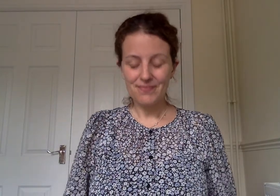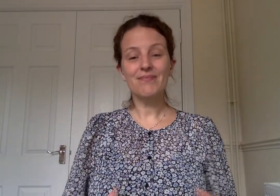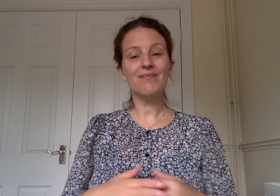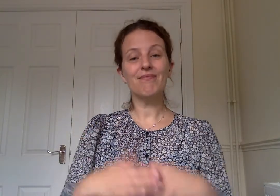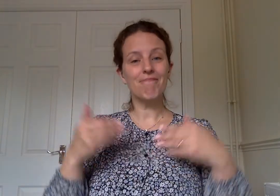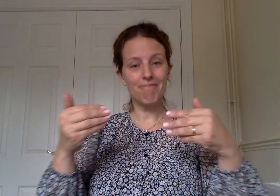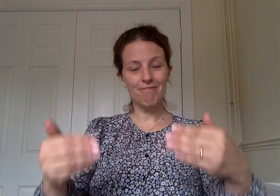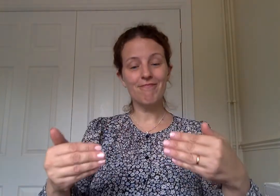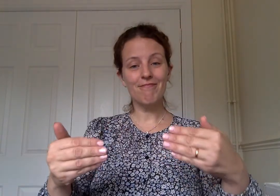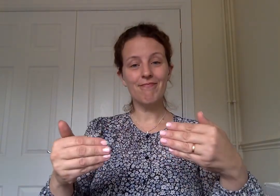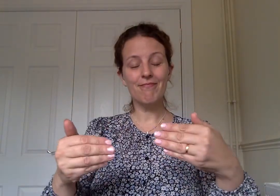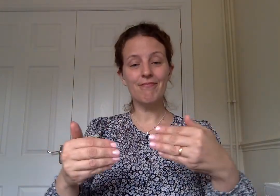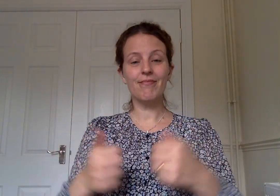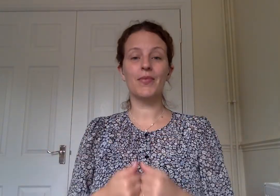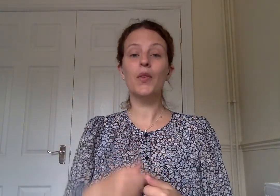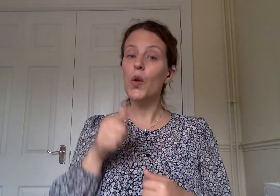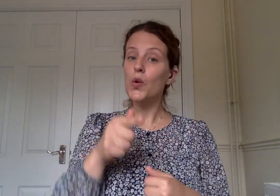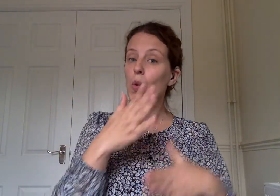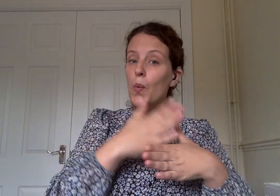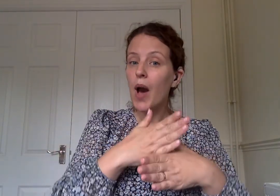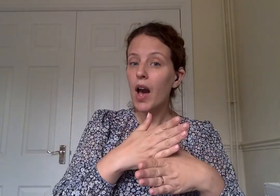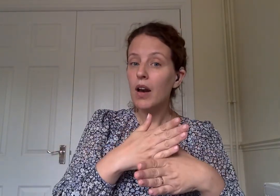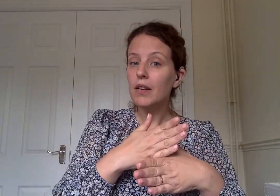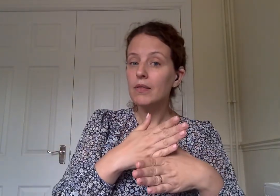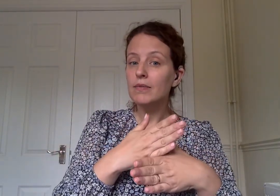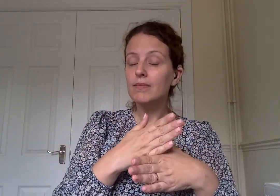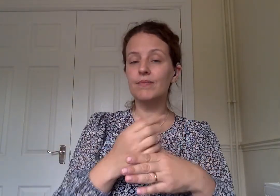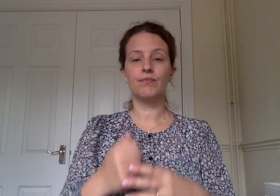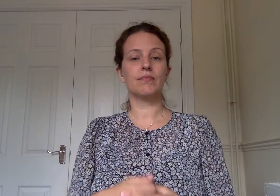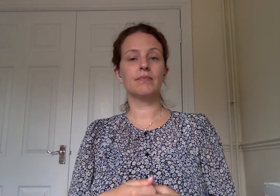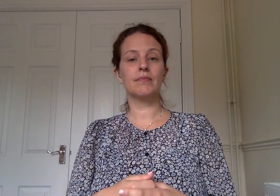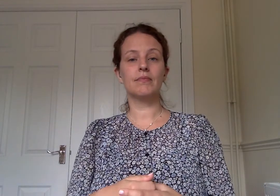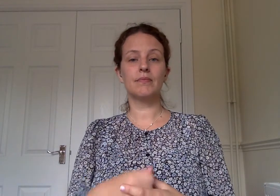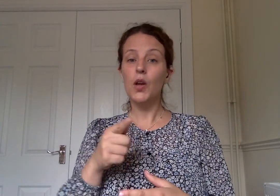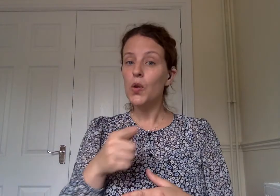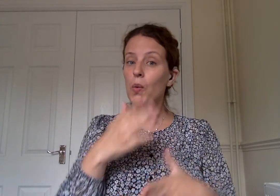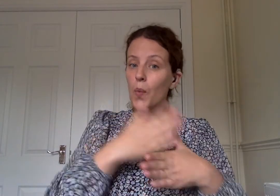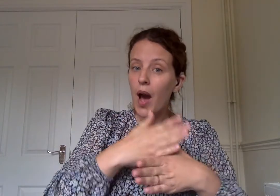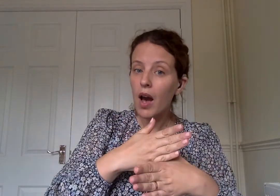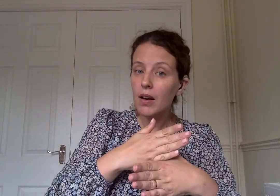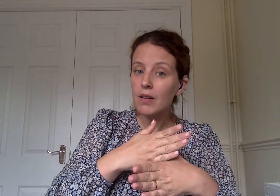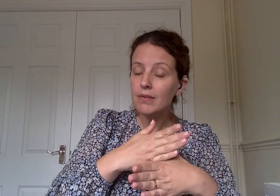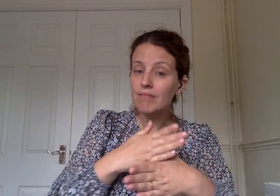Moving on You work?